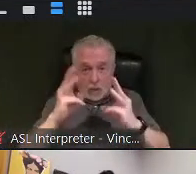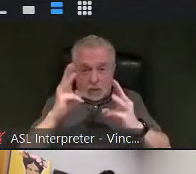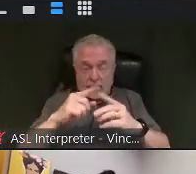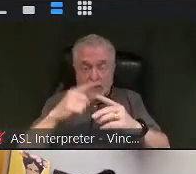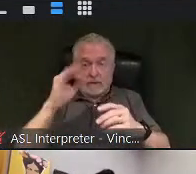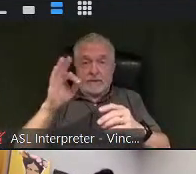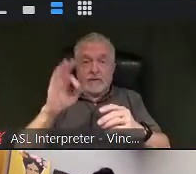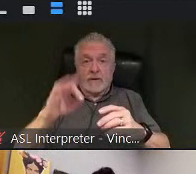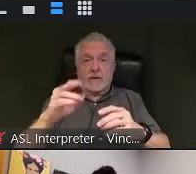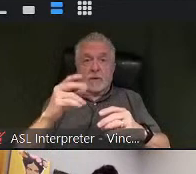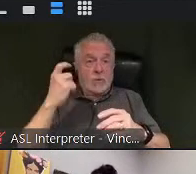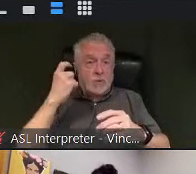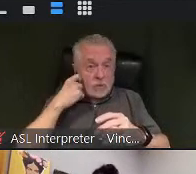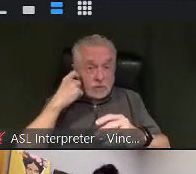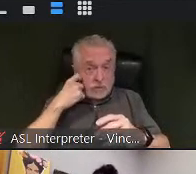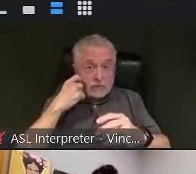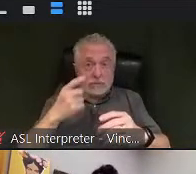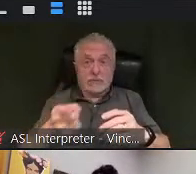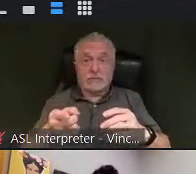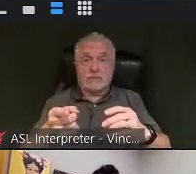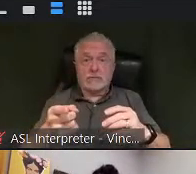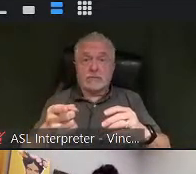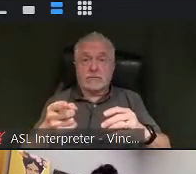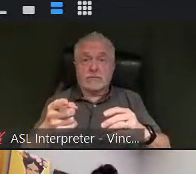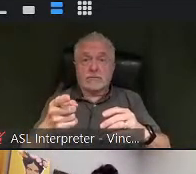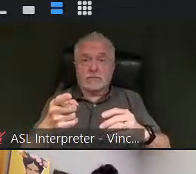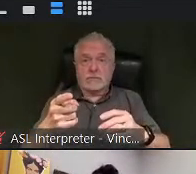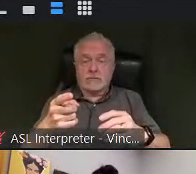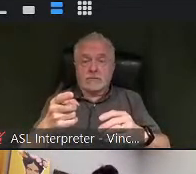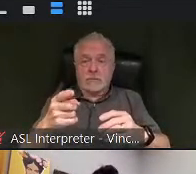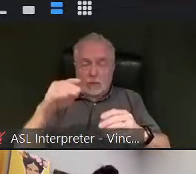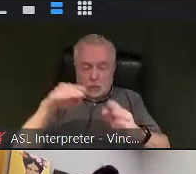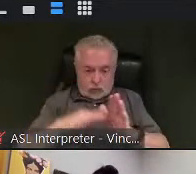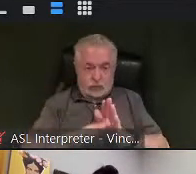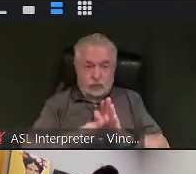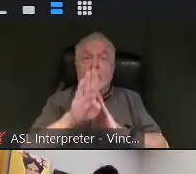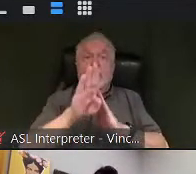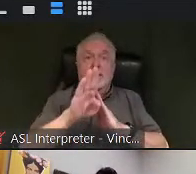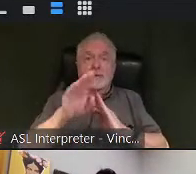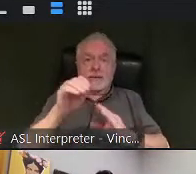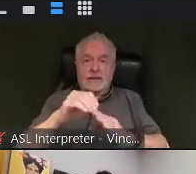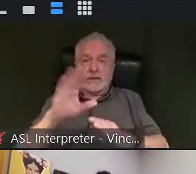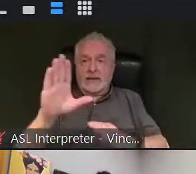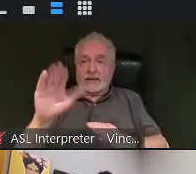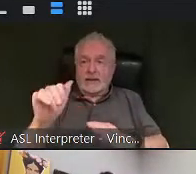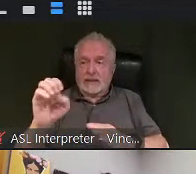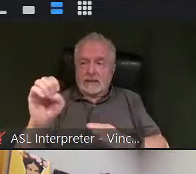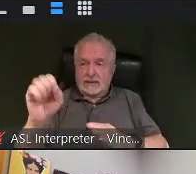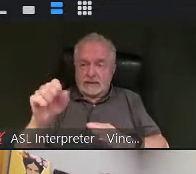the recent rise and and in cases in the county